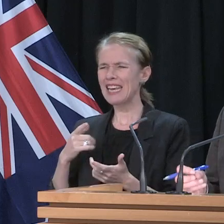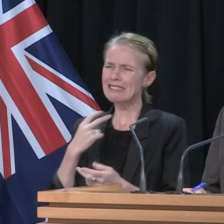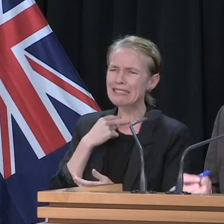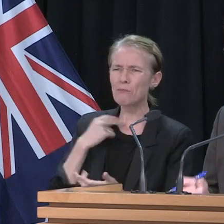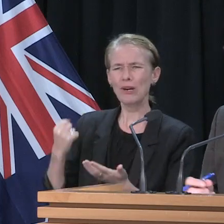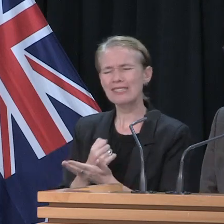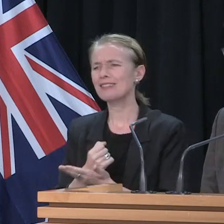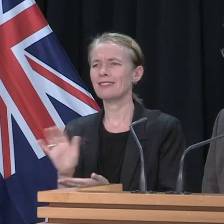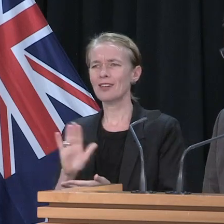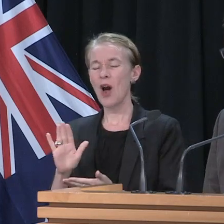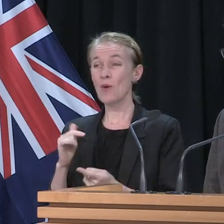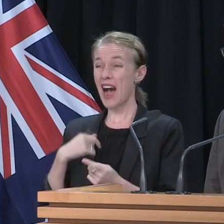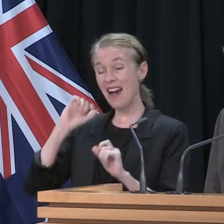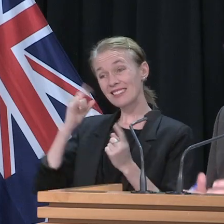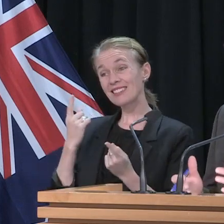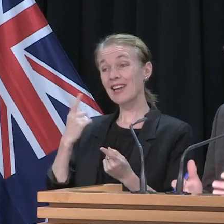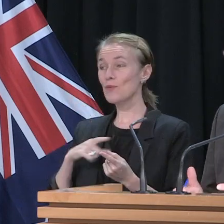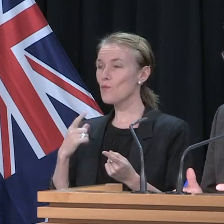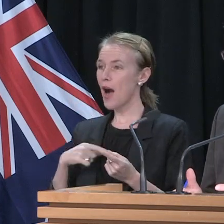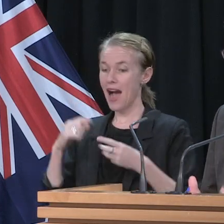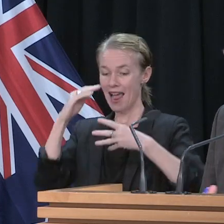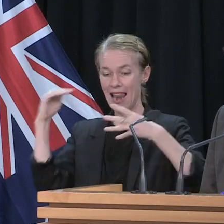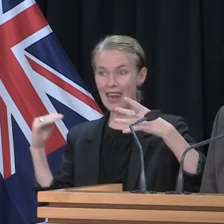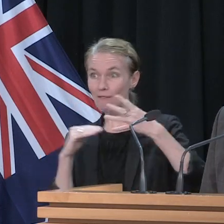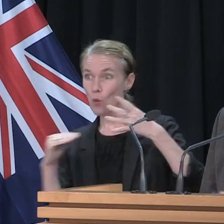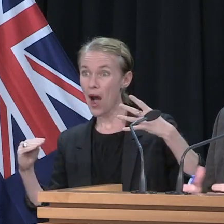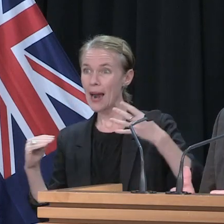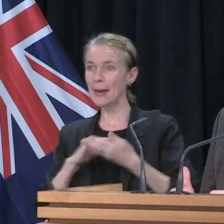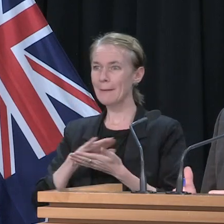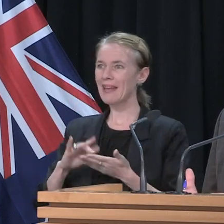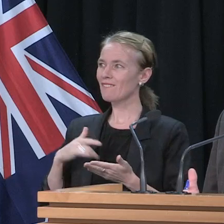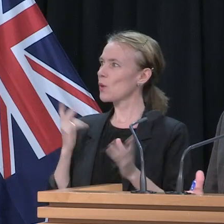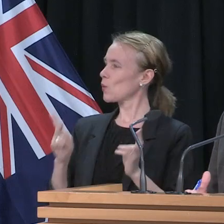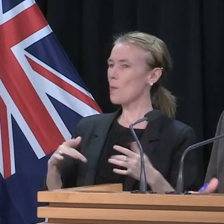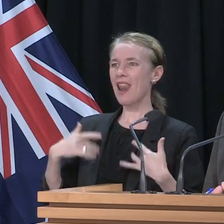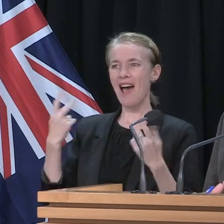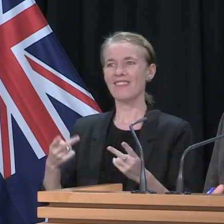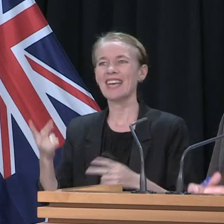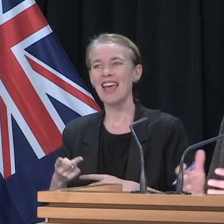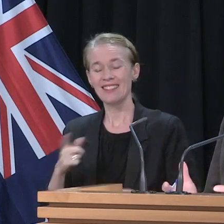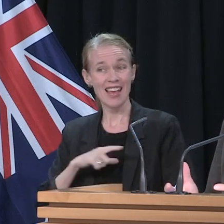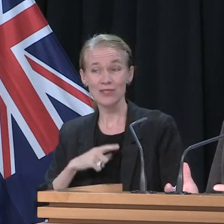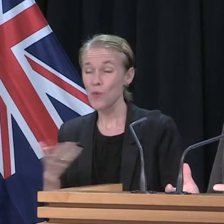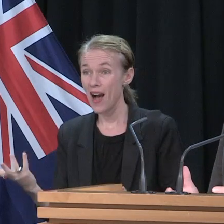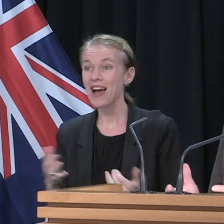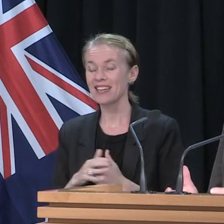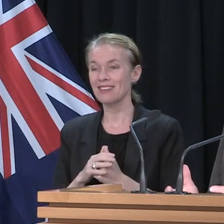know, the reality is life feels like it's back to normal, like the Minister said. In a way it's not